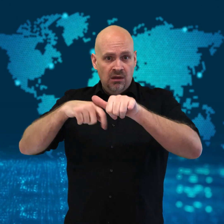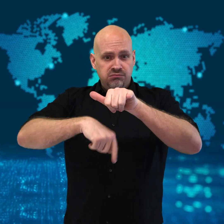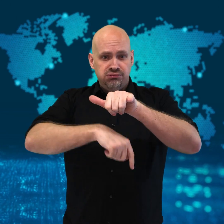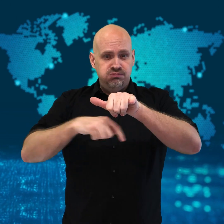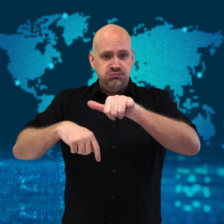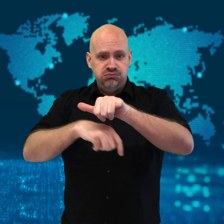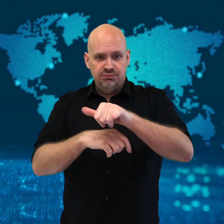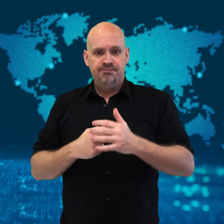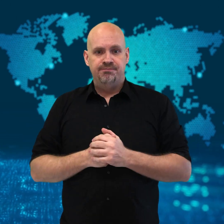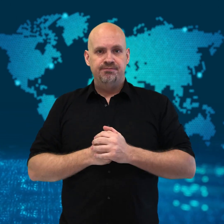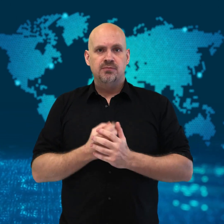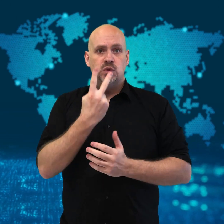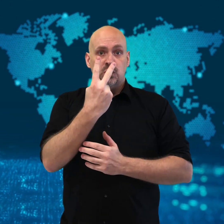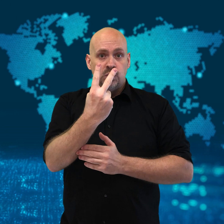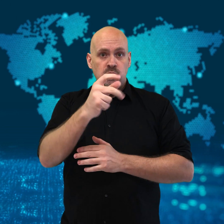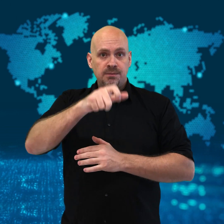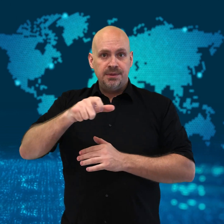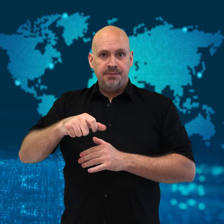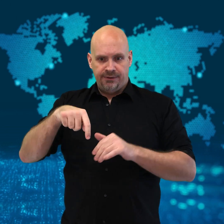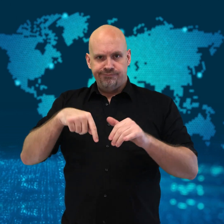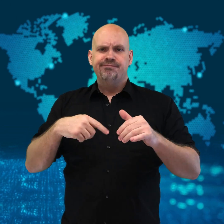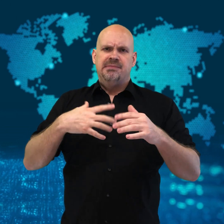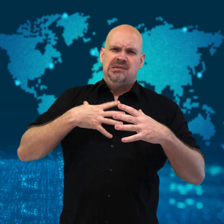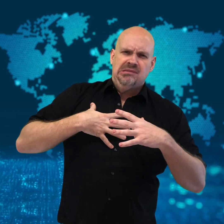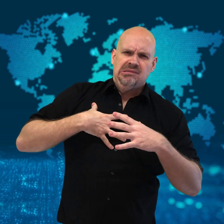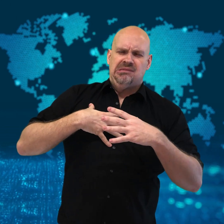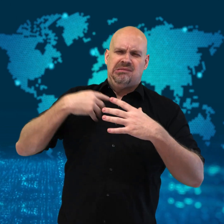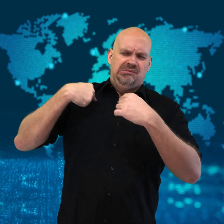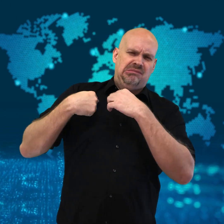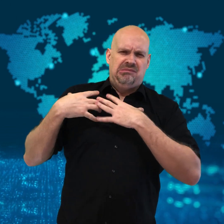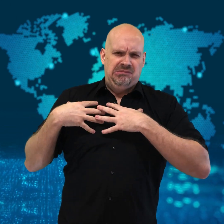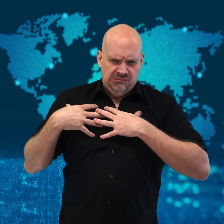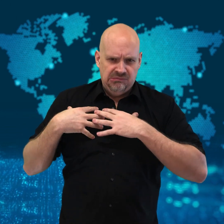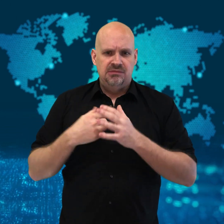the cargo plane had an engine fire.